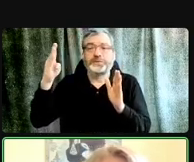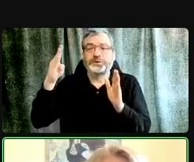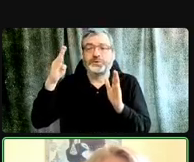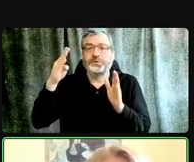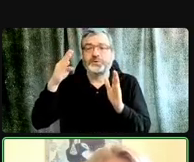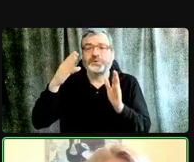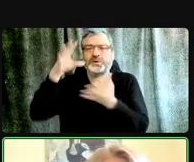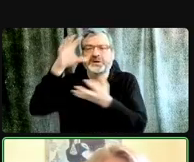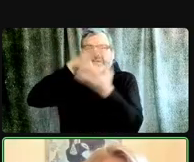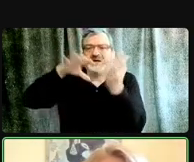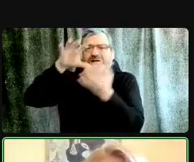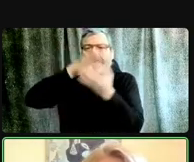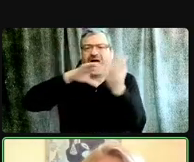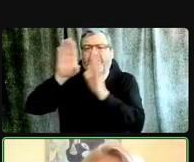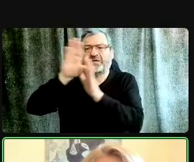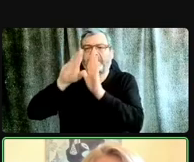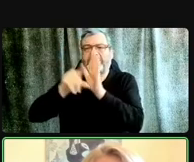And what we did when we created these